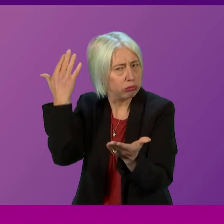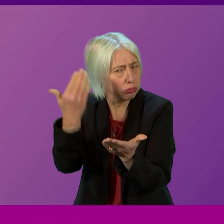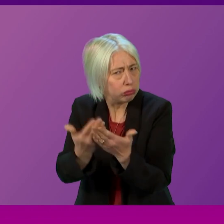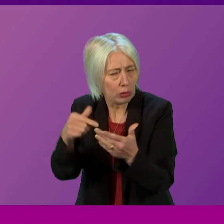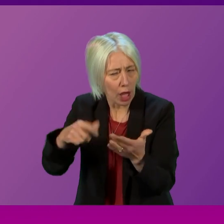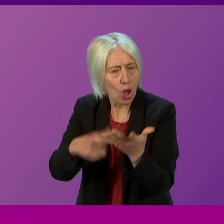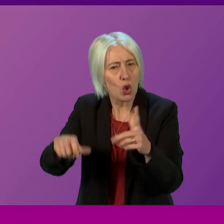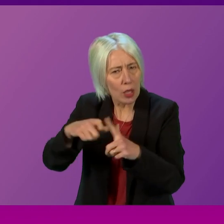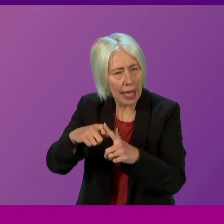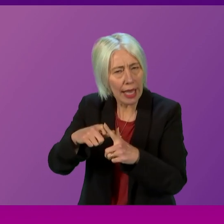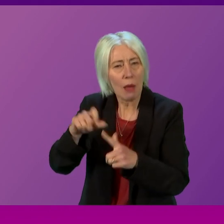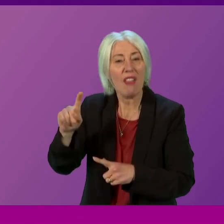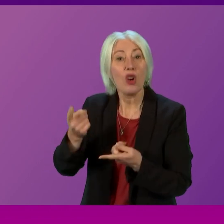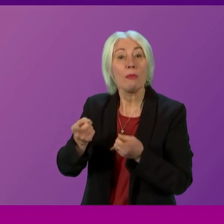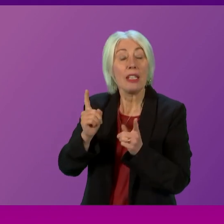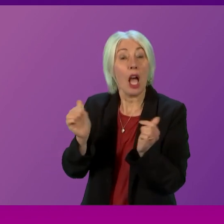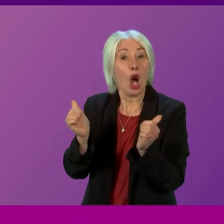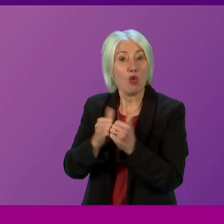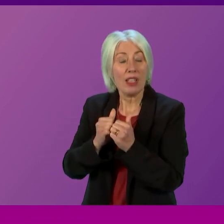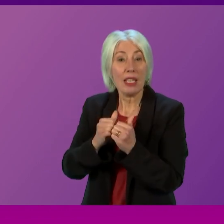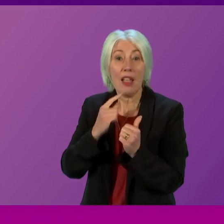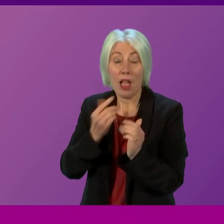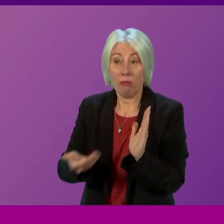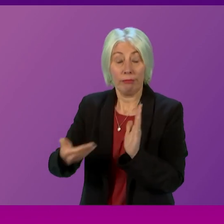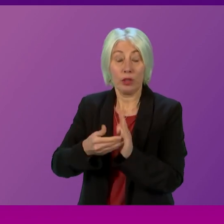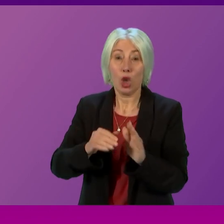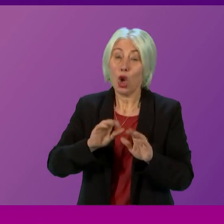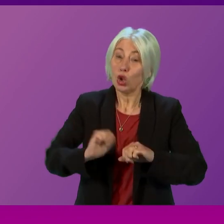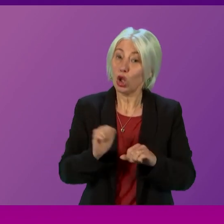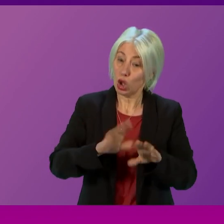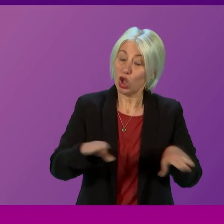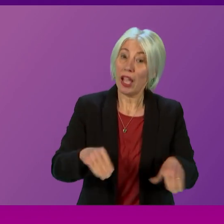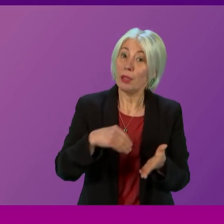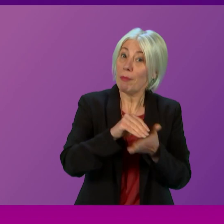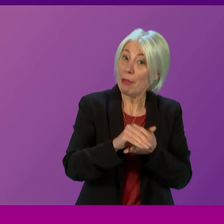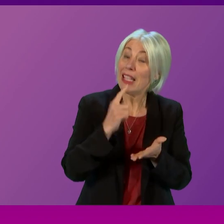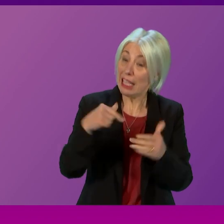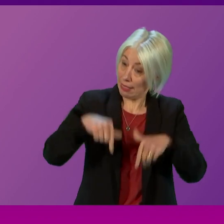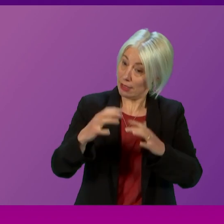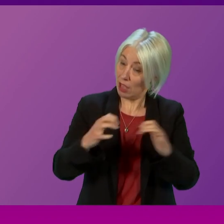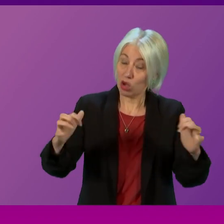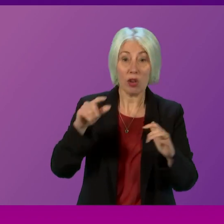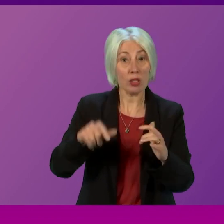Does the First Minister agree that the payment, in addition to the Scottish child payment, shows that this Parliament has the best interests of the people of Scotland,